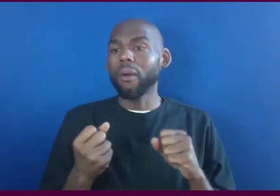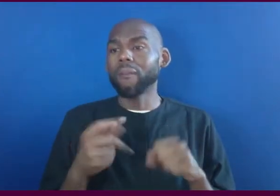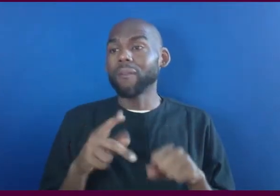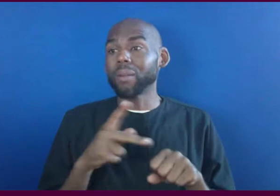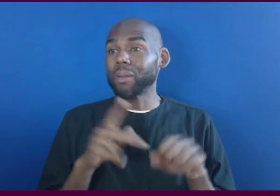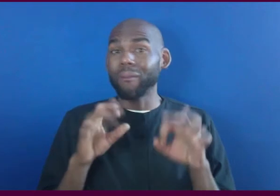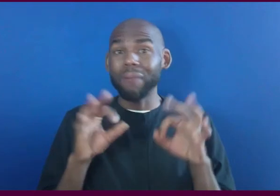family.